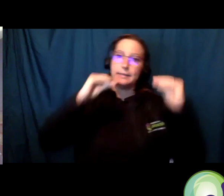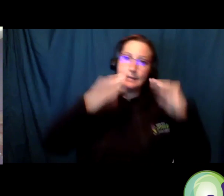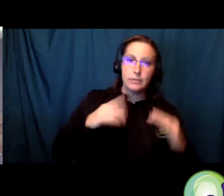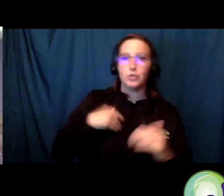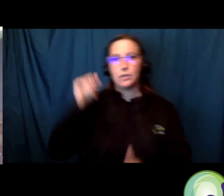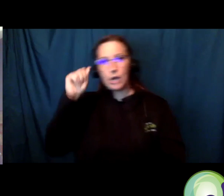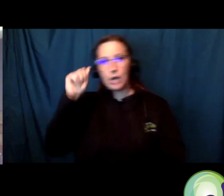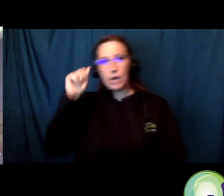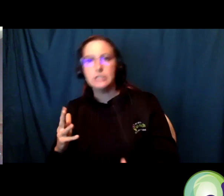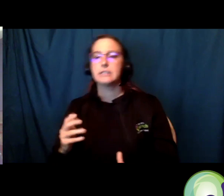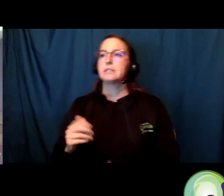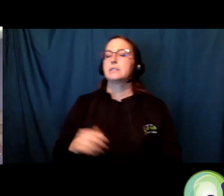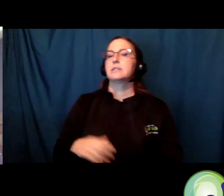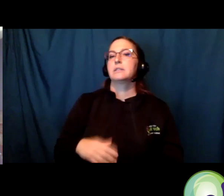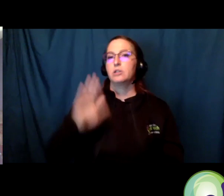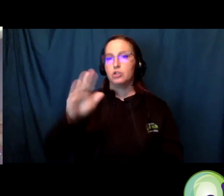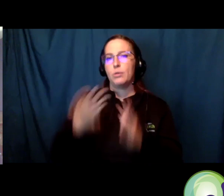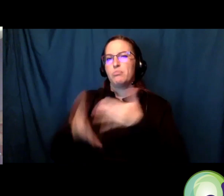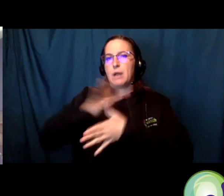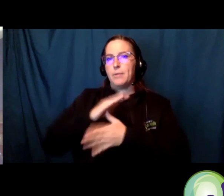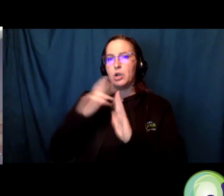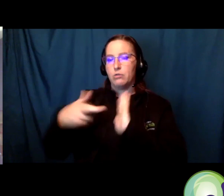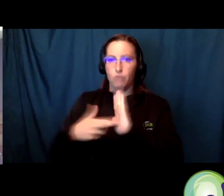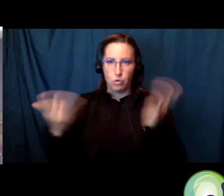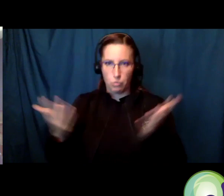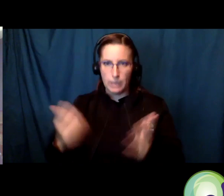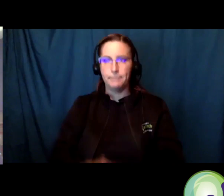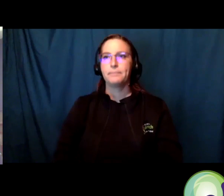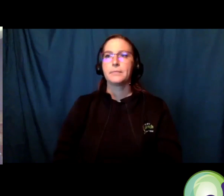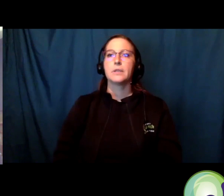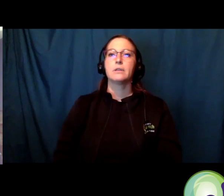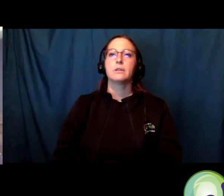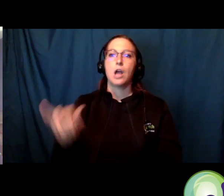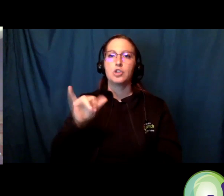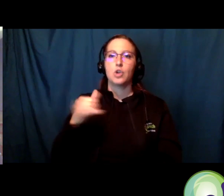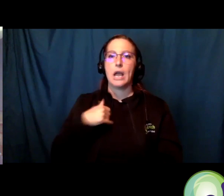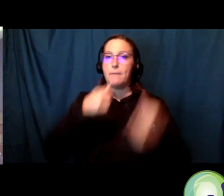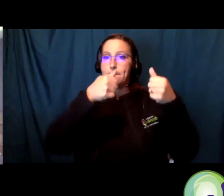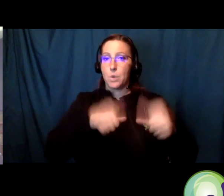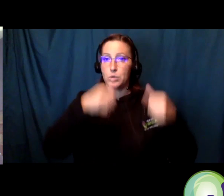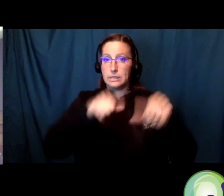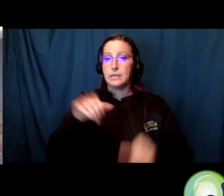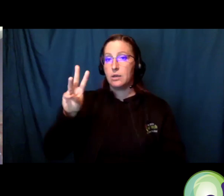or what your primary role is. And then I have posted the Wakelet link